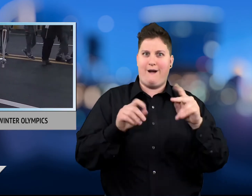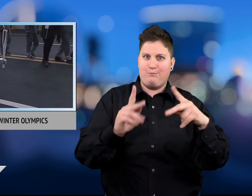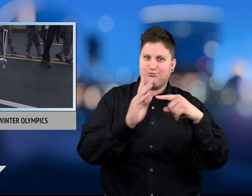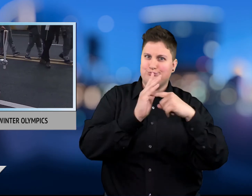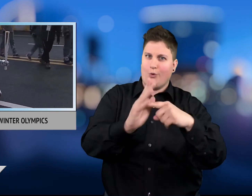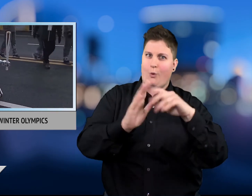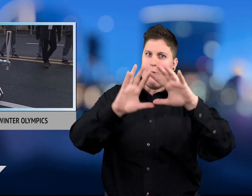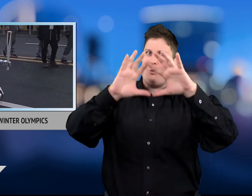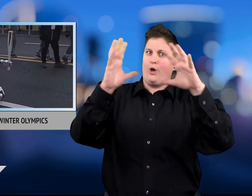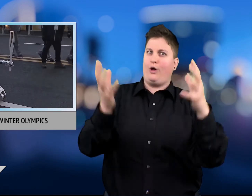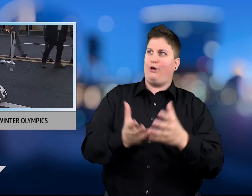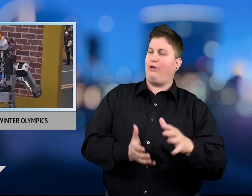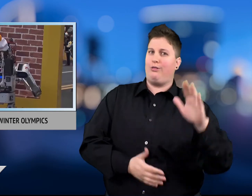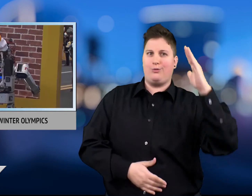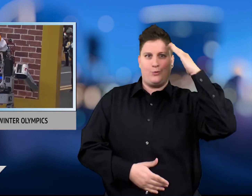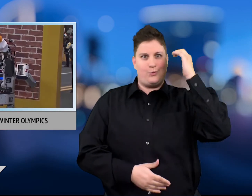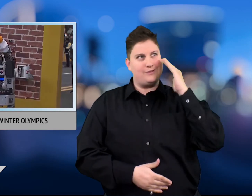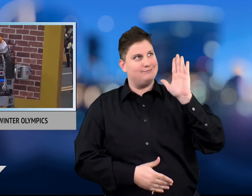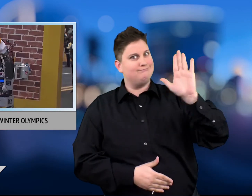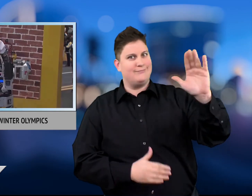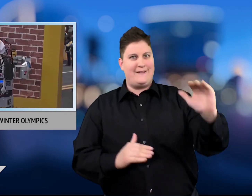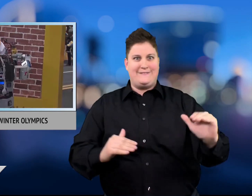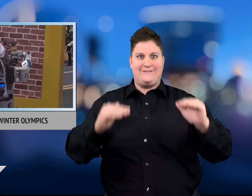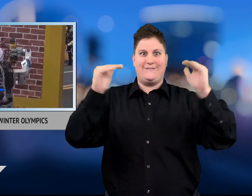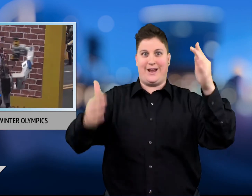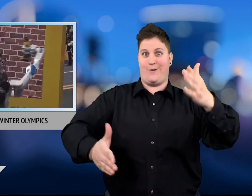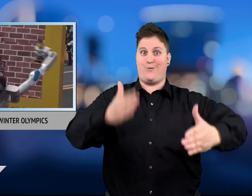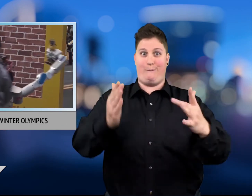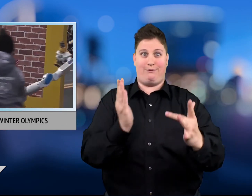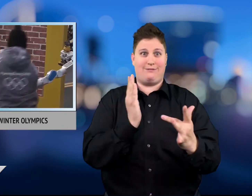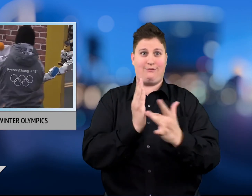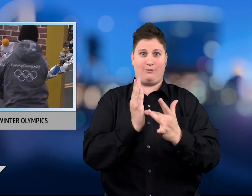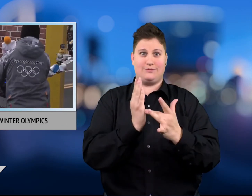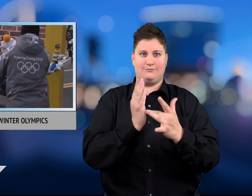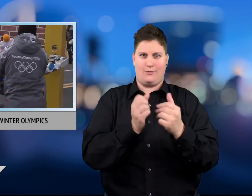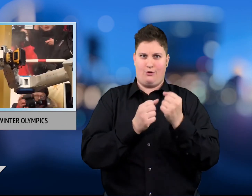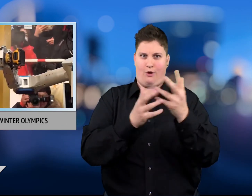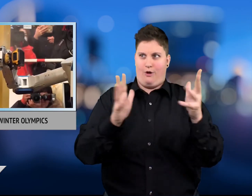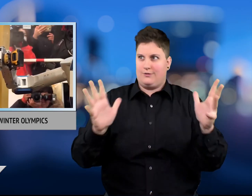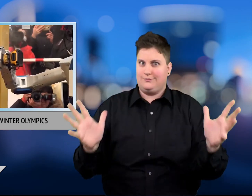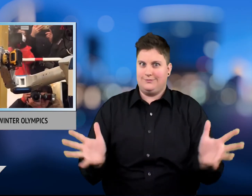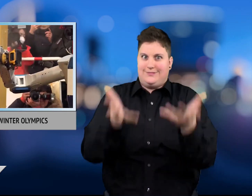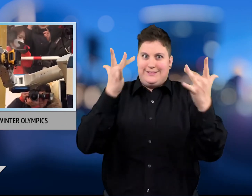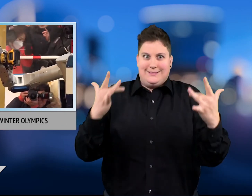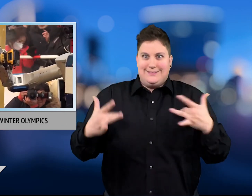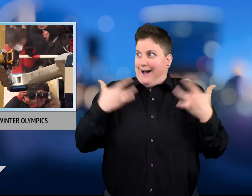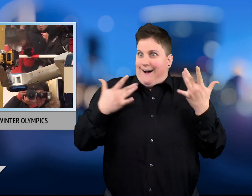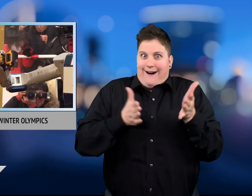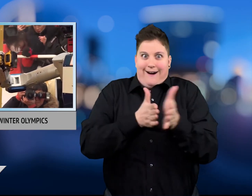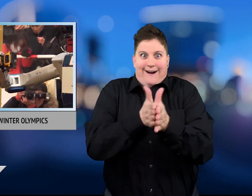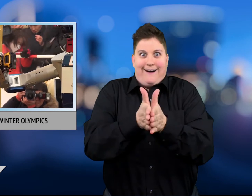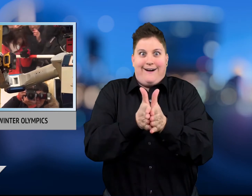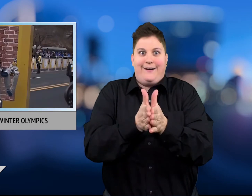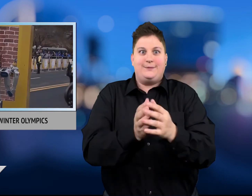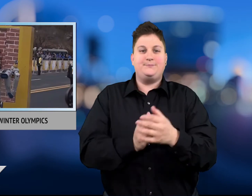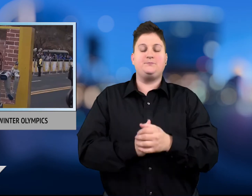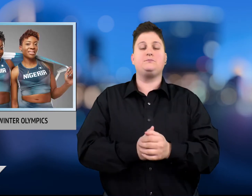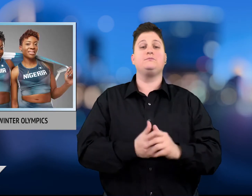It served as an opportunity to promote Korea's advanced robotics technology to the world and also heat up the Olympics fever.